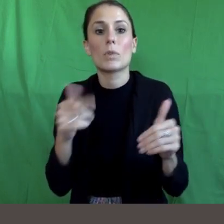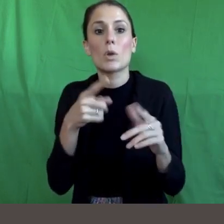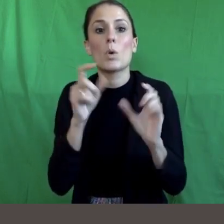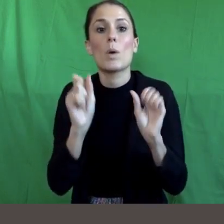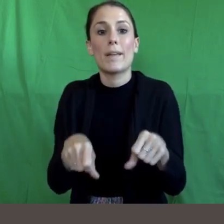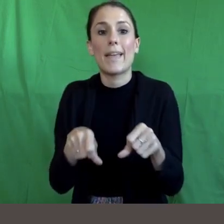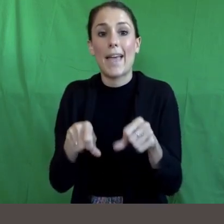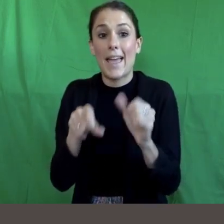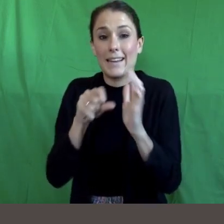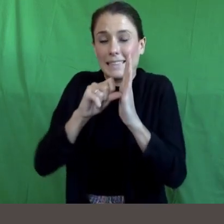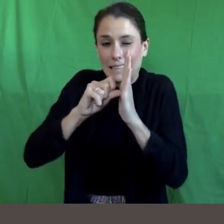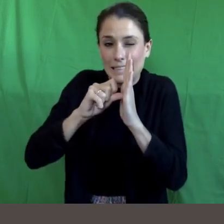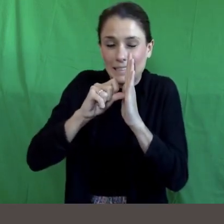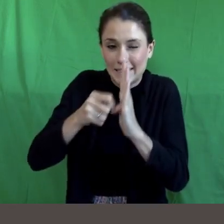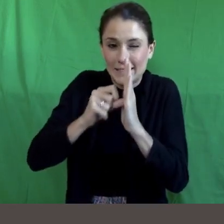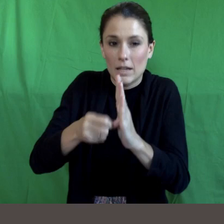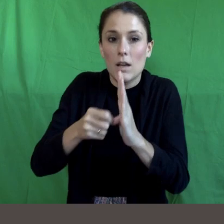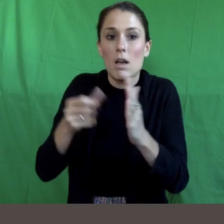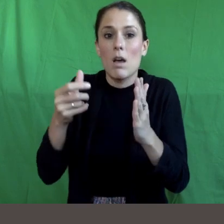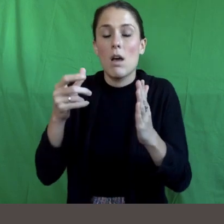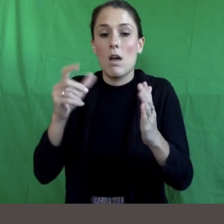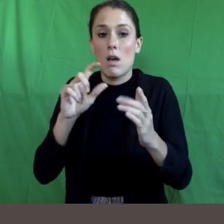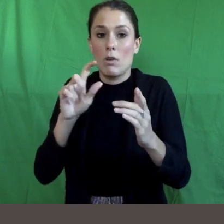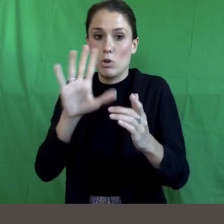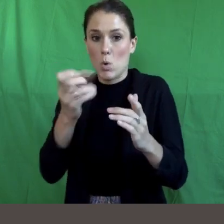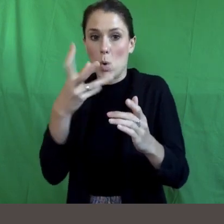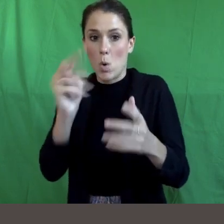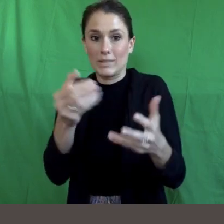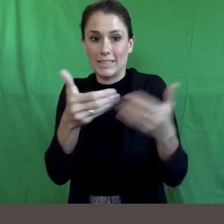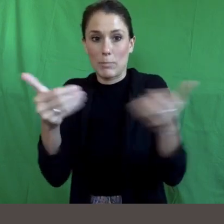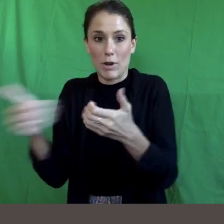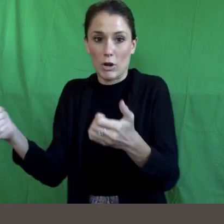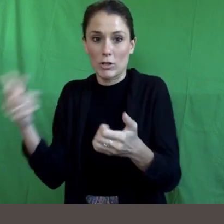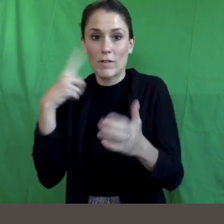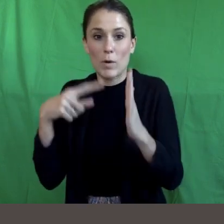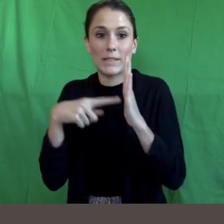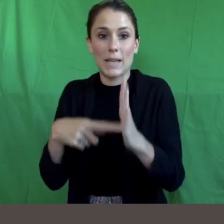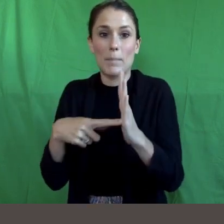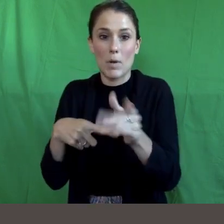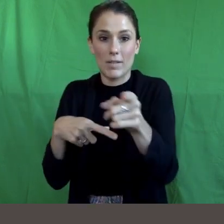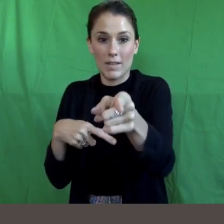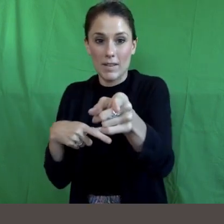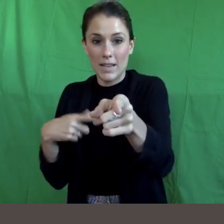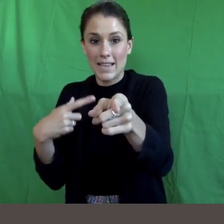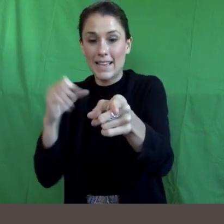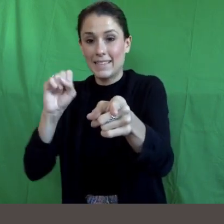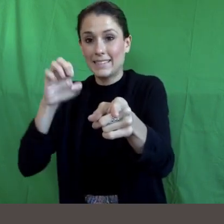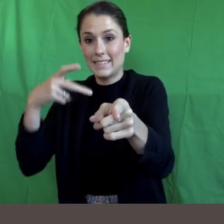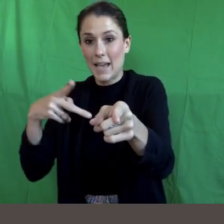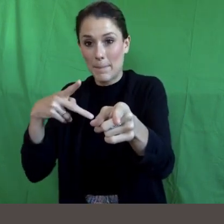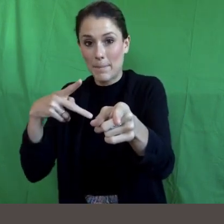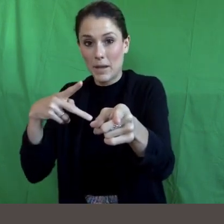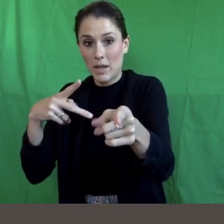You can actually indicate the custom separator, by the way, as well. By default, we get a space between each of the items, but we can actually use this keyword